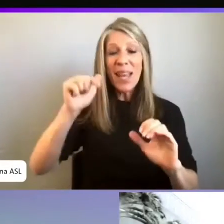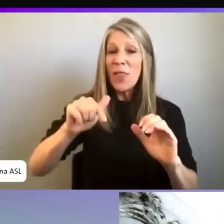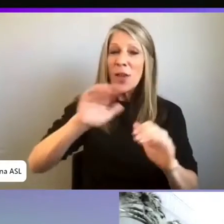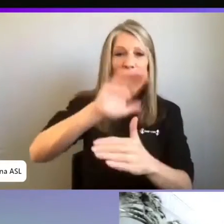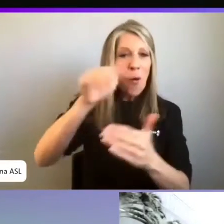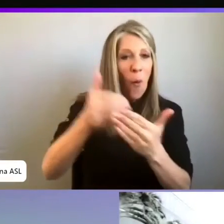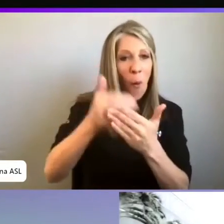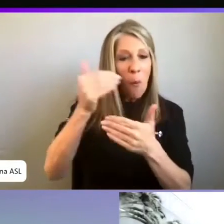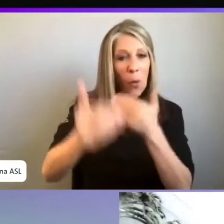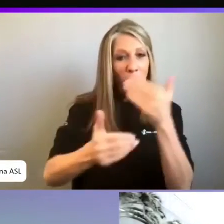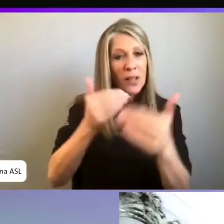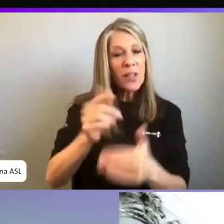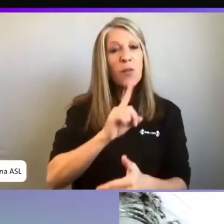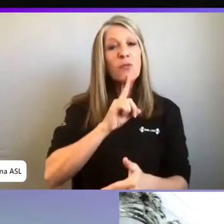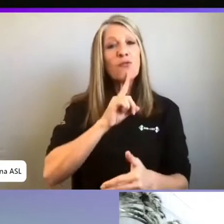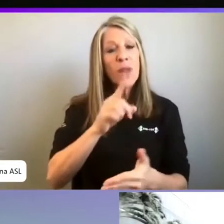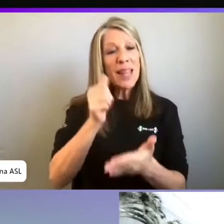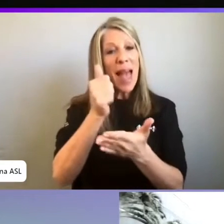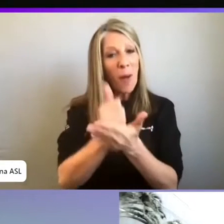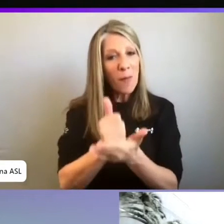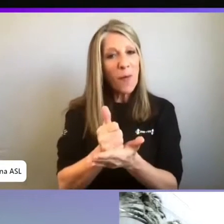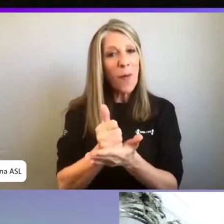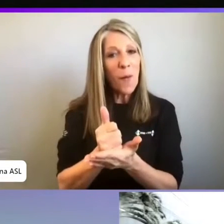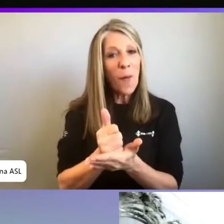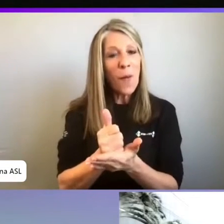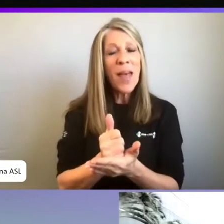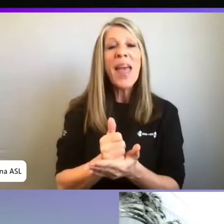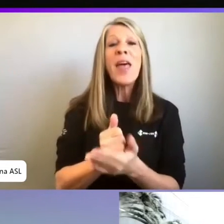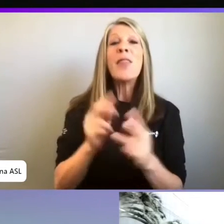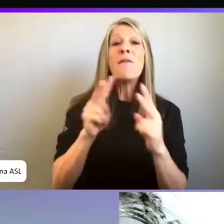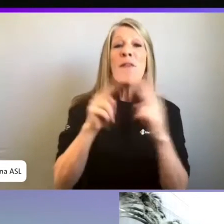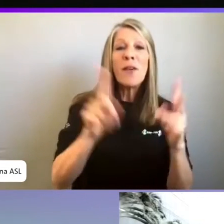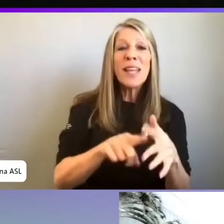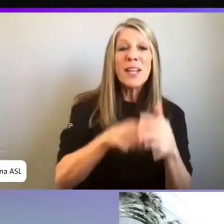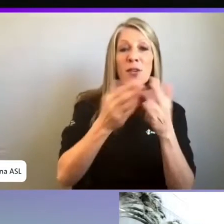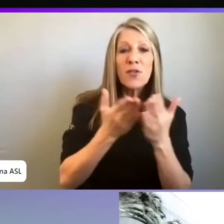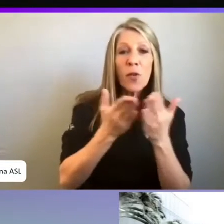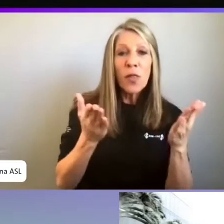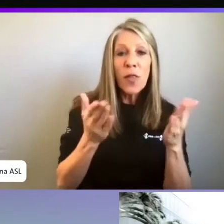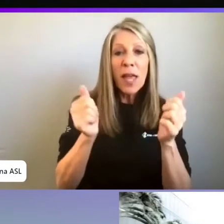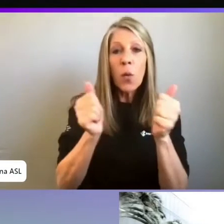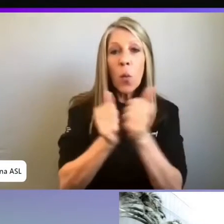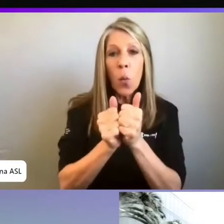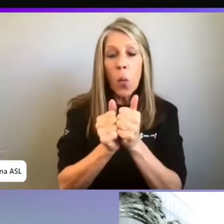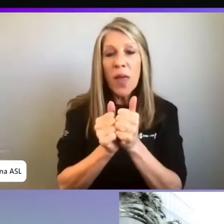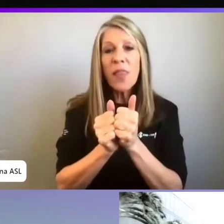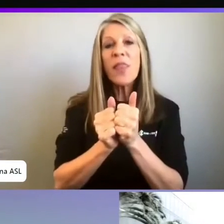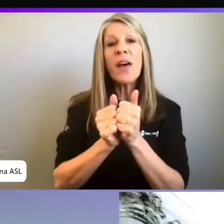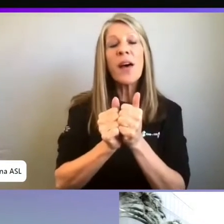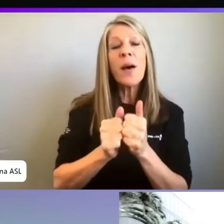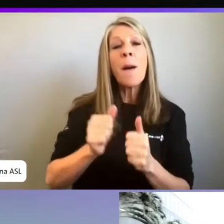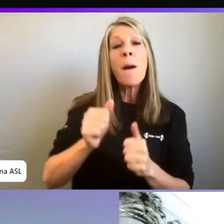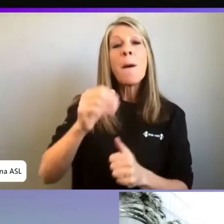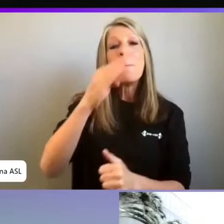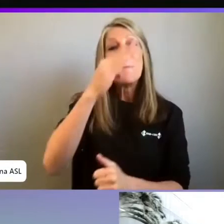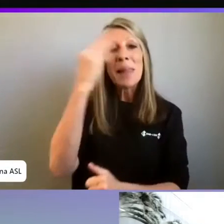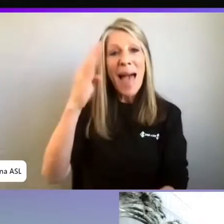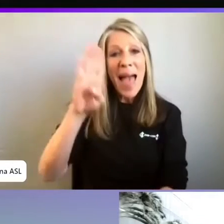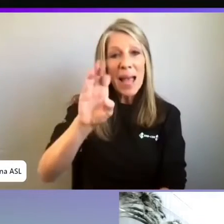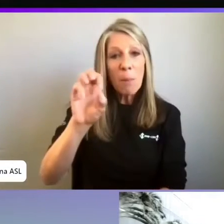[Dr. Sheri Wells-Jensen] So I can start. One of the most amazing things that we did in this whole process most that